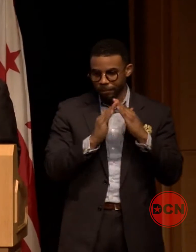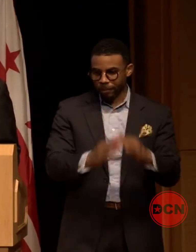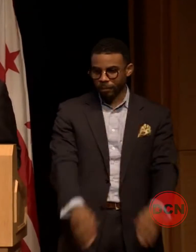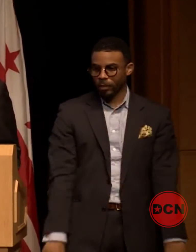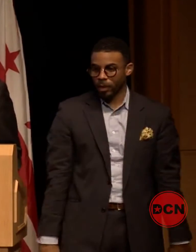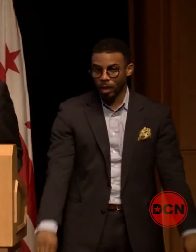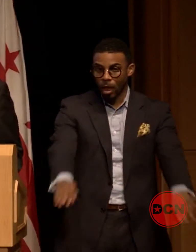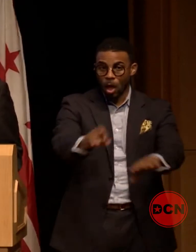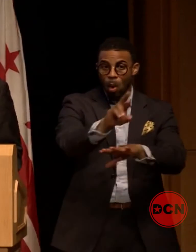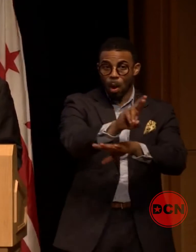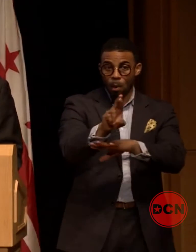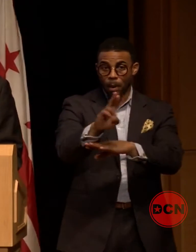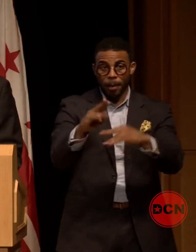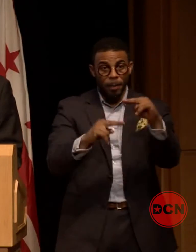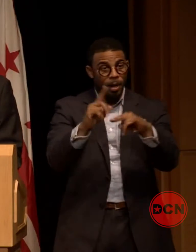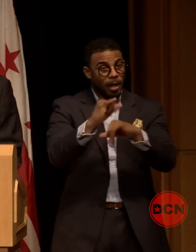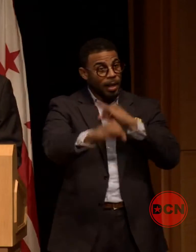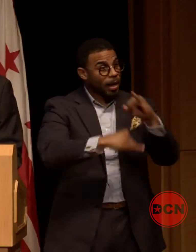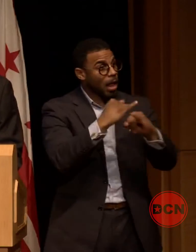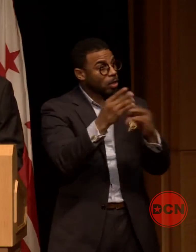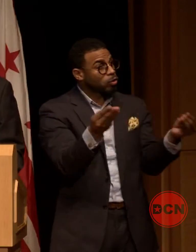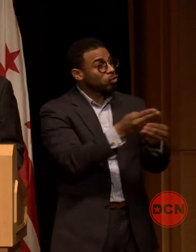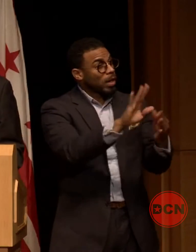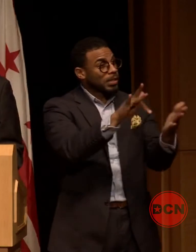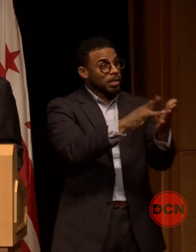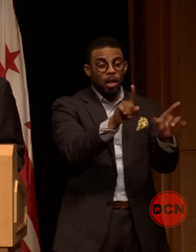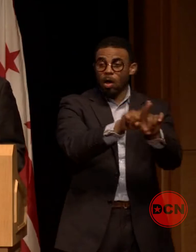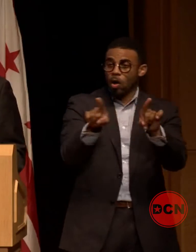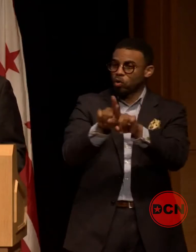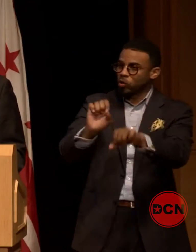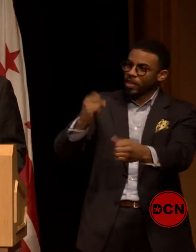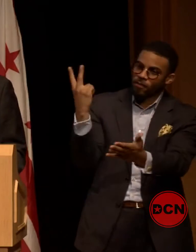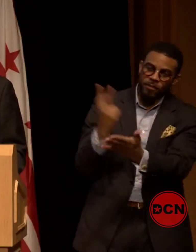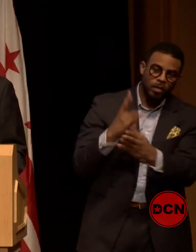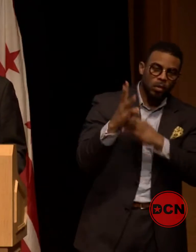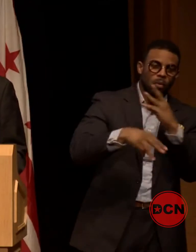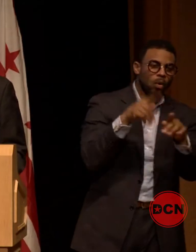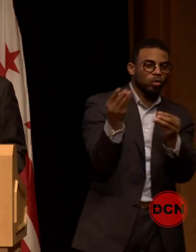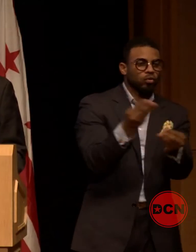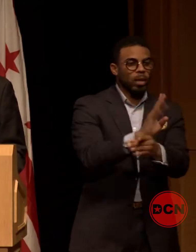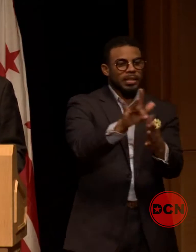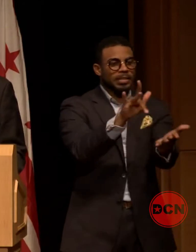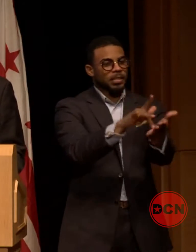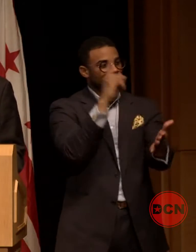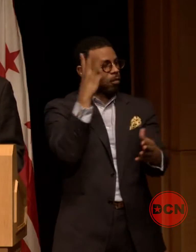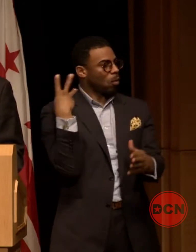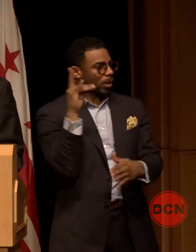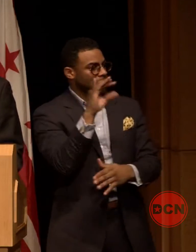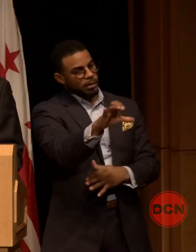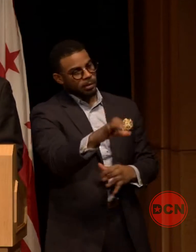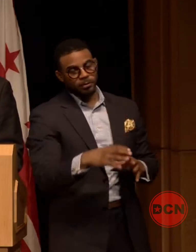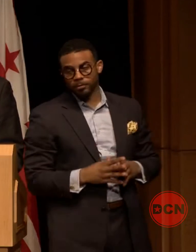THE RONALD REAGAN BUILDING AND INTERNATIONAL TRADE CENTER IS ALSO THE OFFICIAL WORLD TRADE CENTER OF WASHINGTON, D.C.,